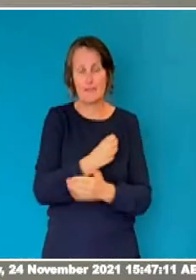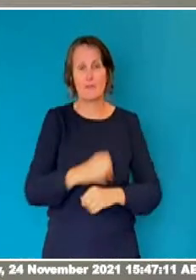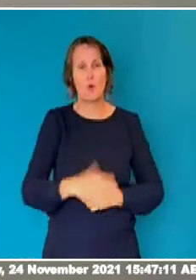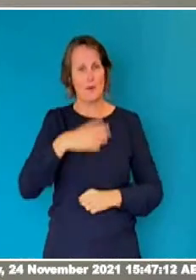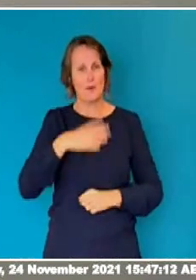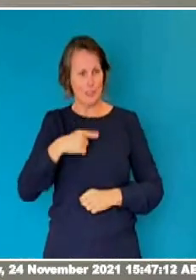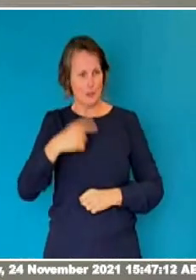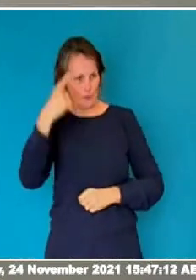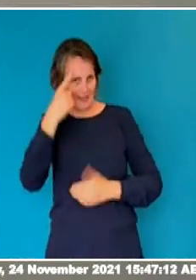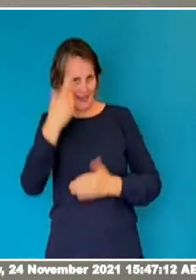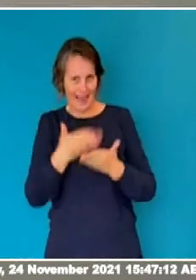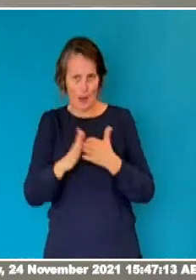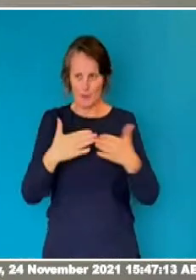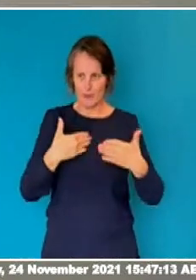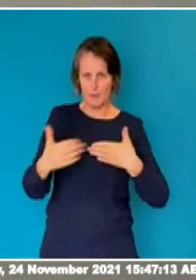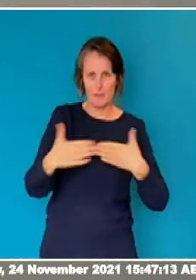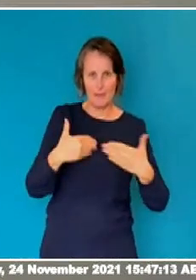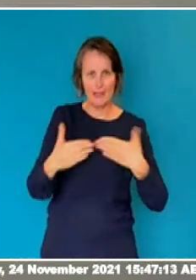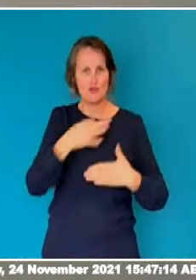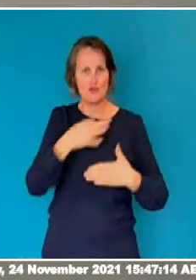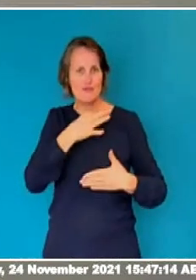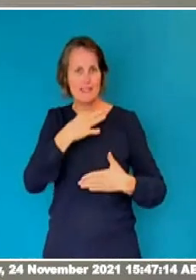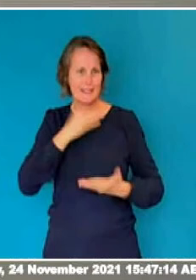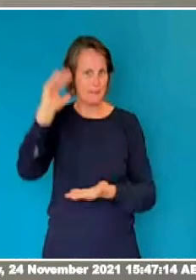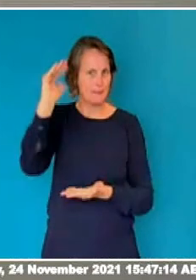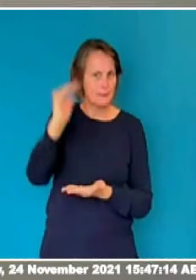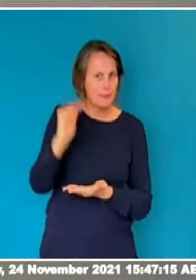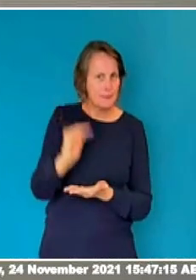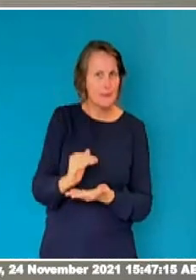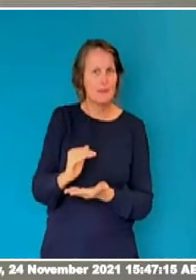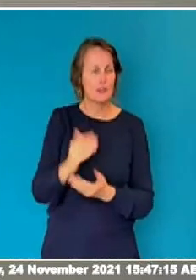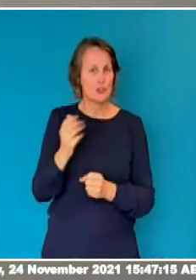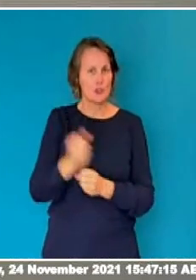controls in the organisation and the delivery of a project, and there is